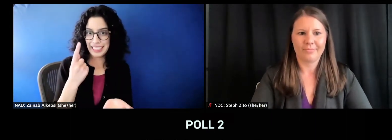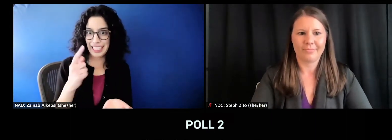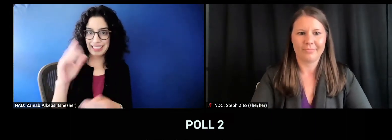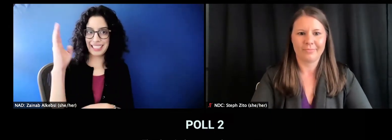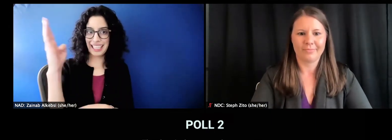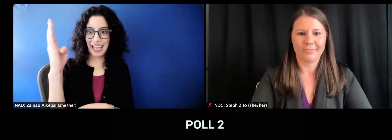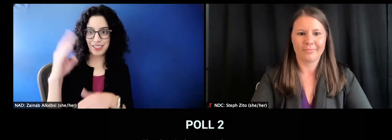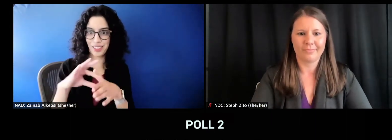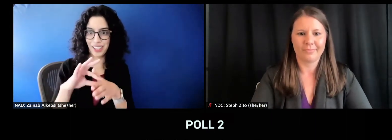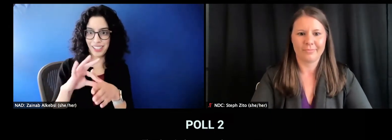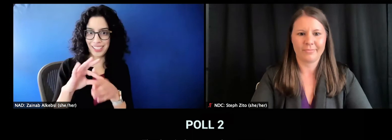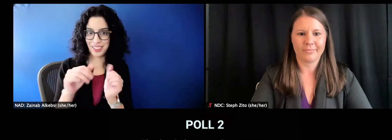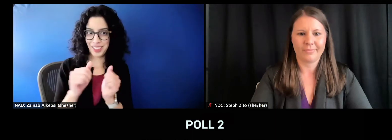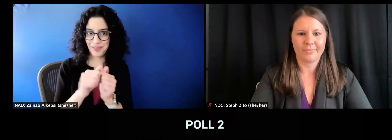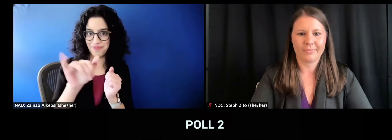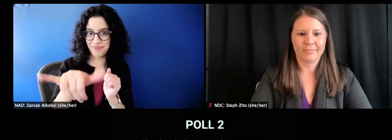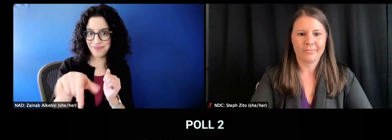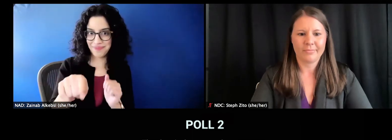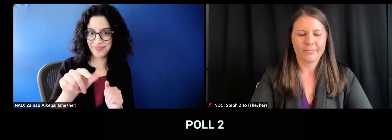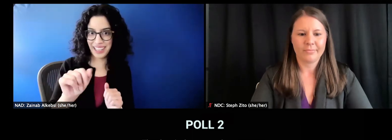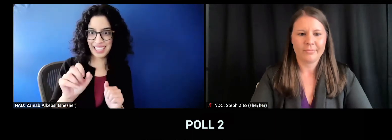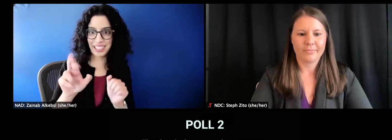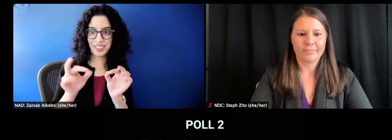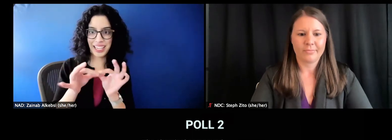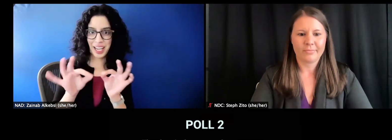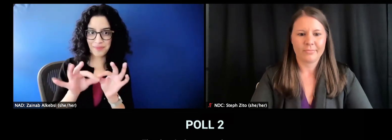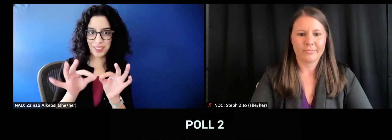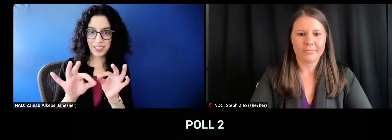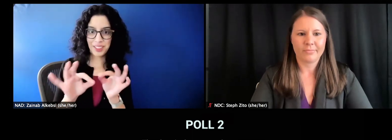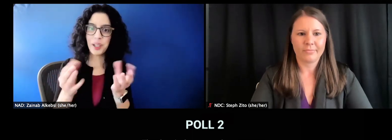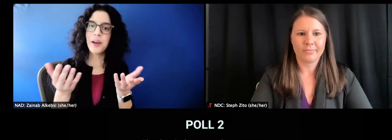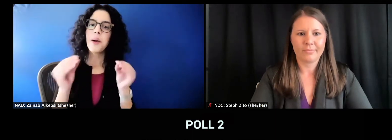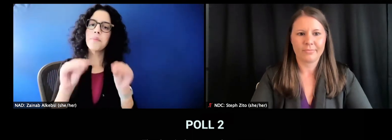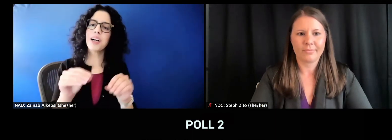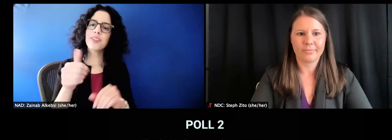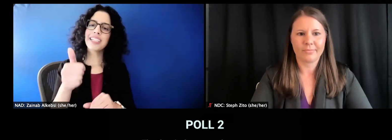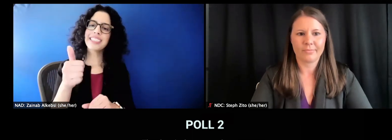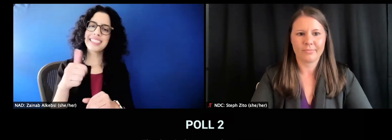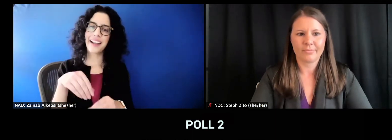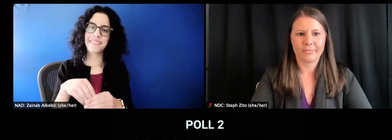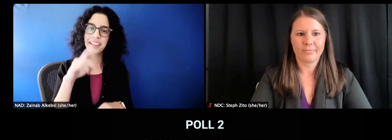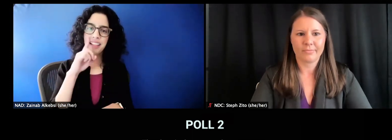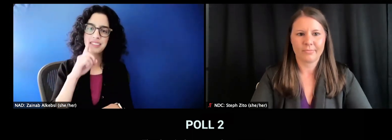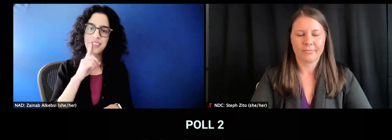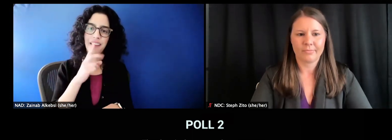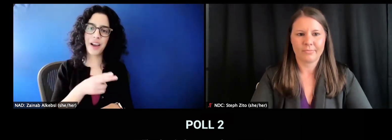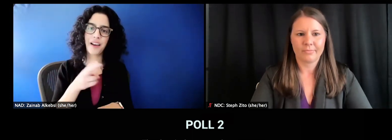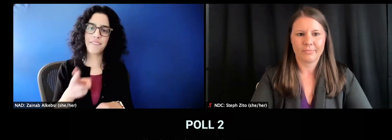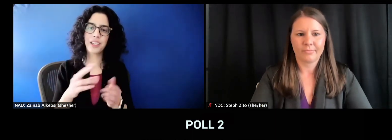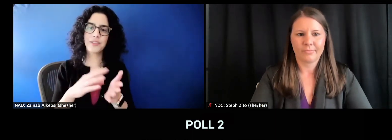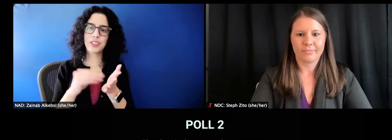lecture content using those ASR captions, put yourself into the shoes of the deaf and hard of hearing